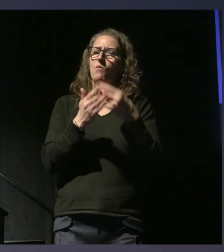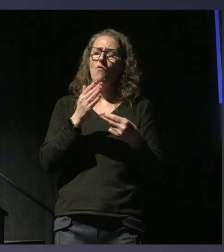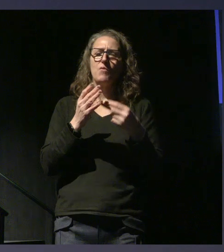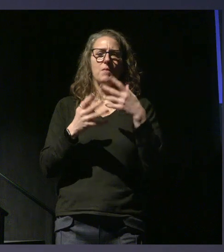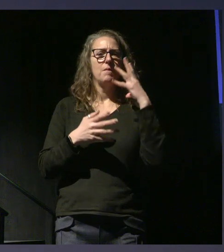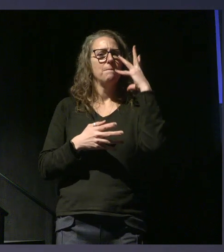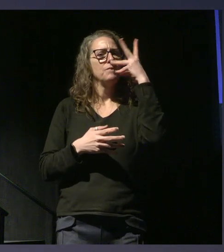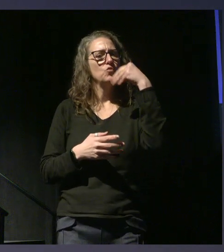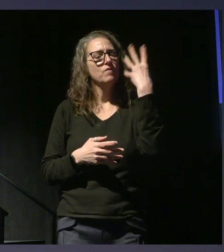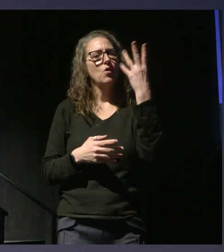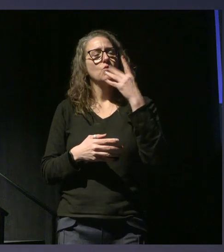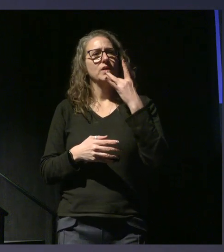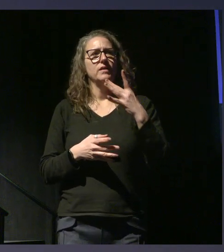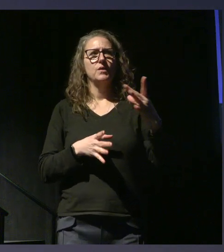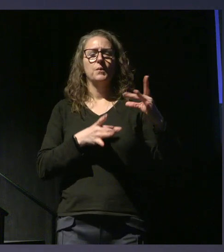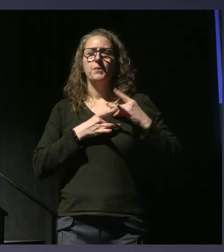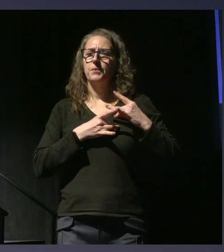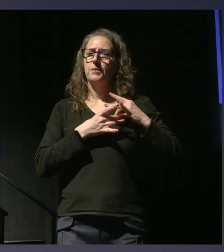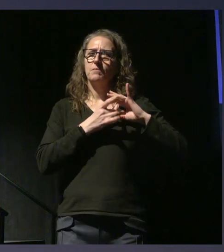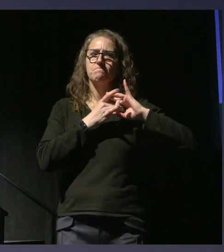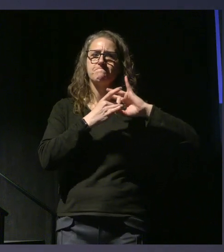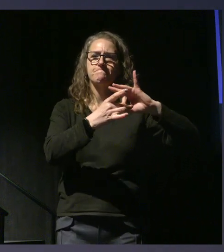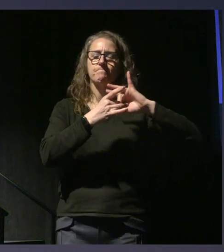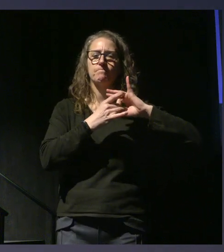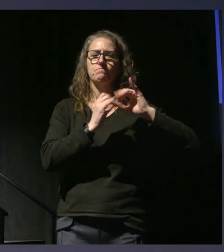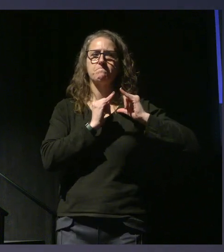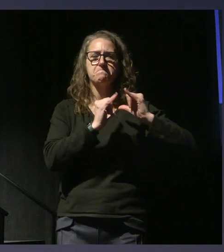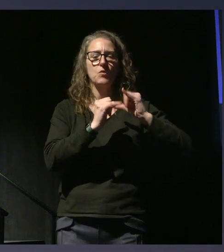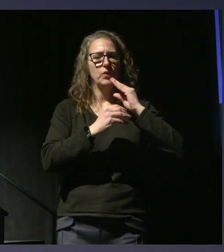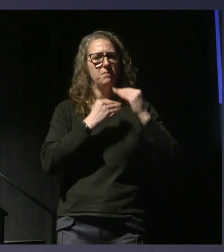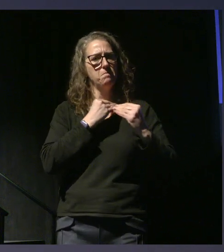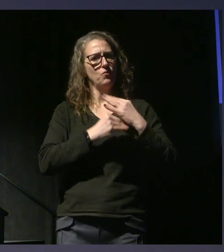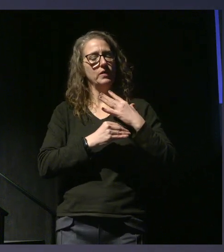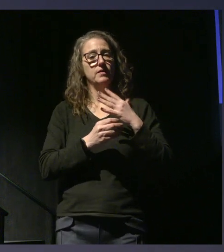They spoke to me and each book made me feel,